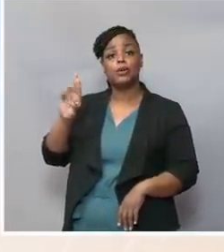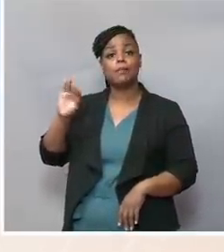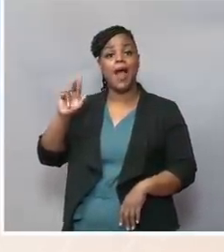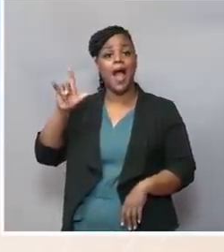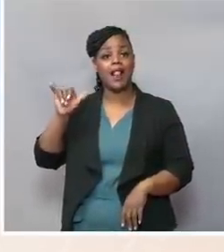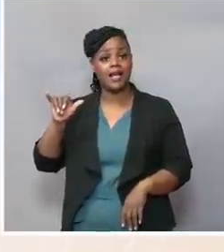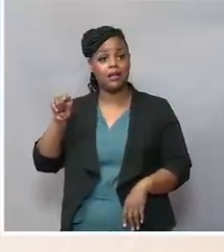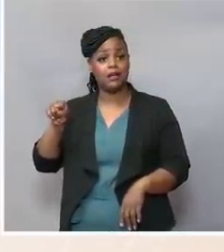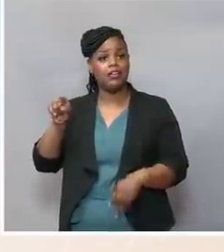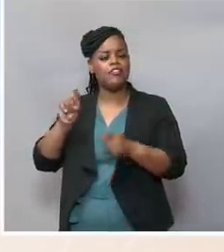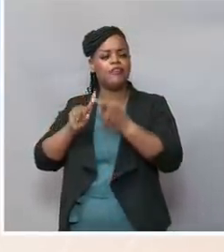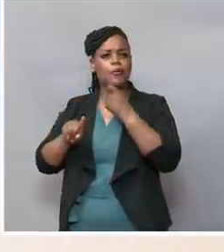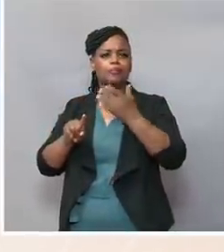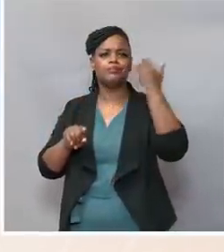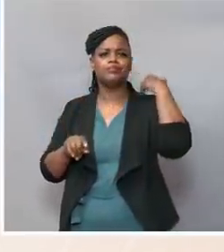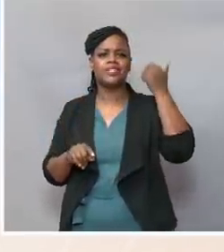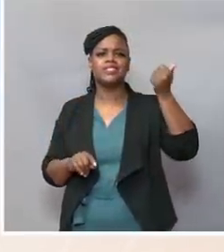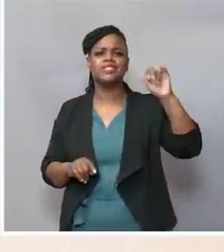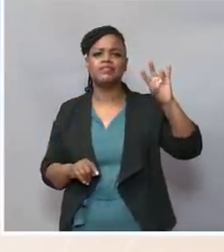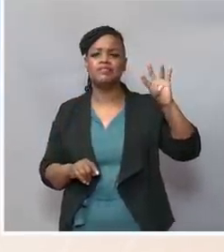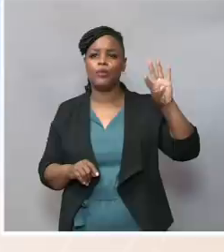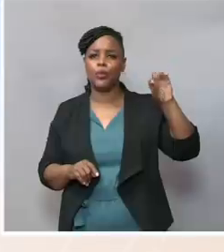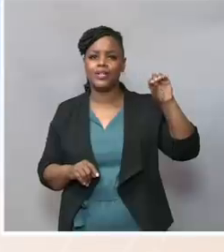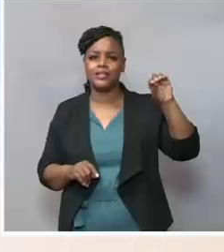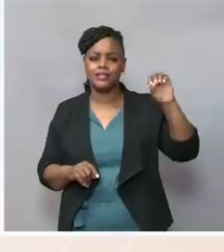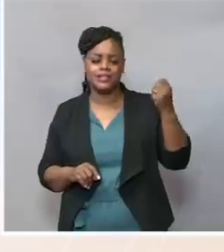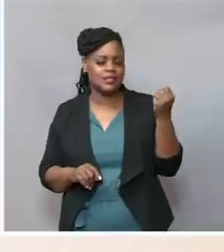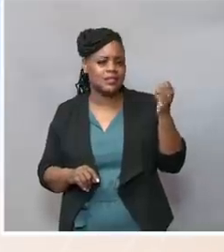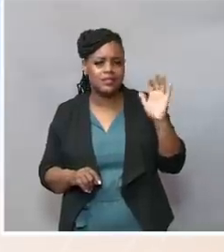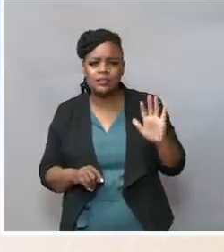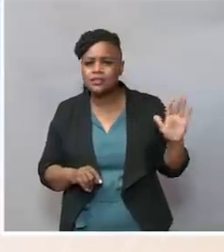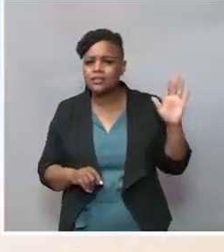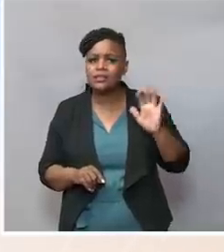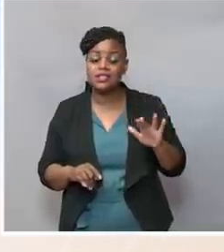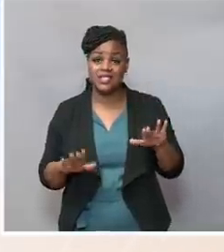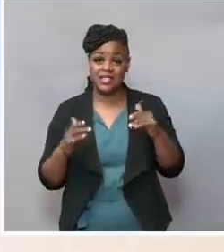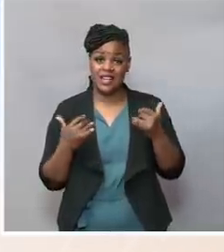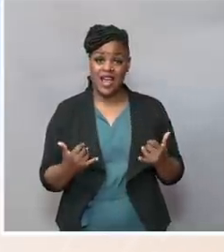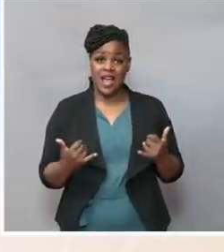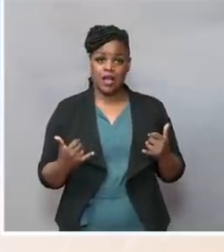Although the now long and narrow urban lot is in existence,